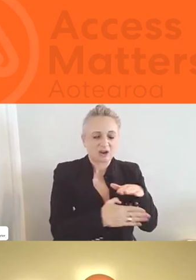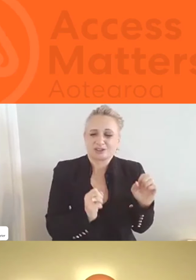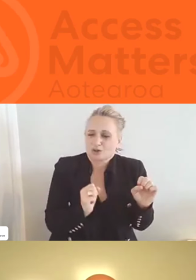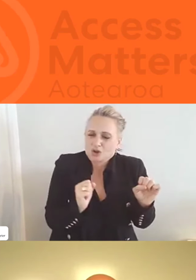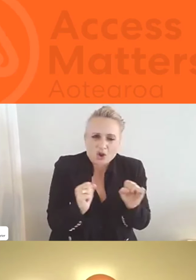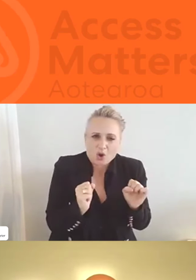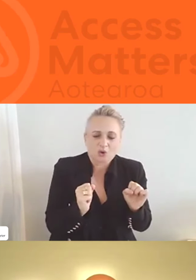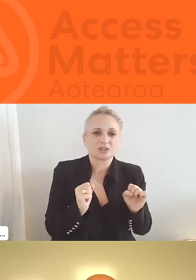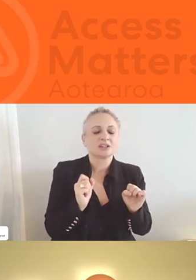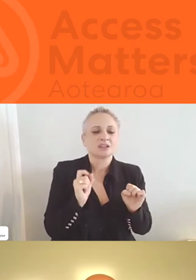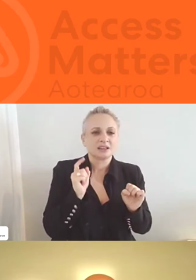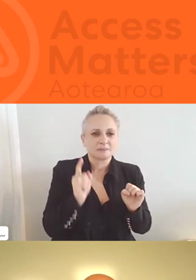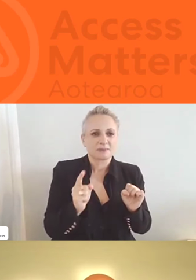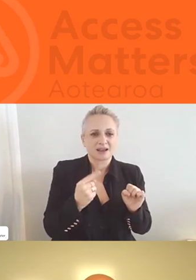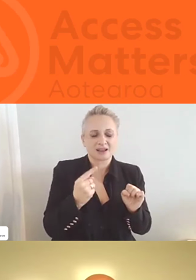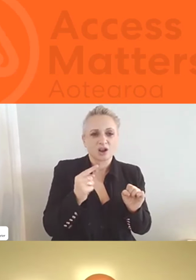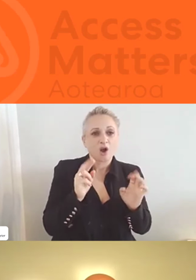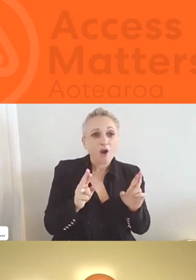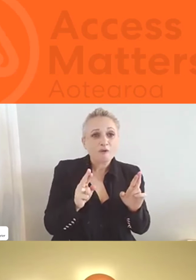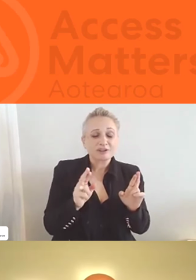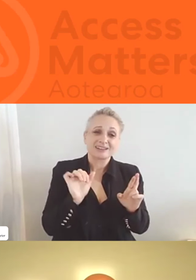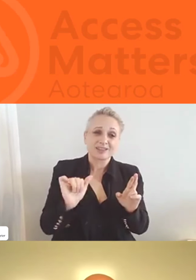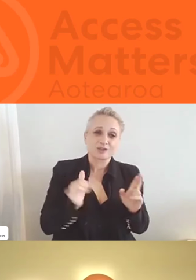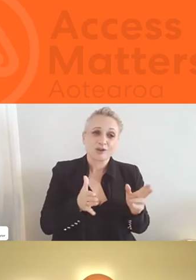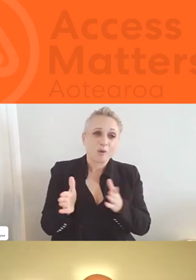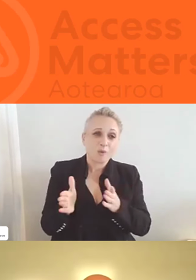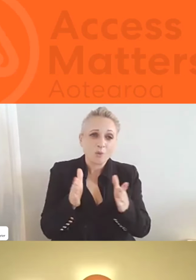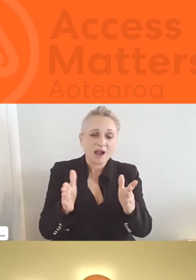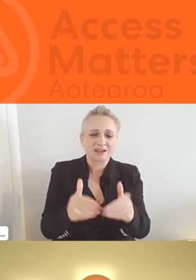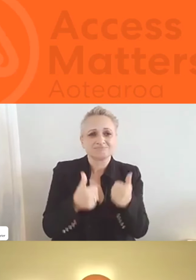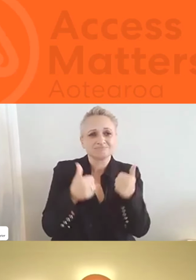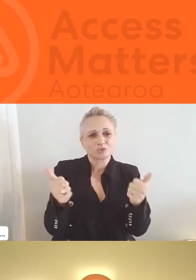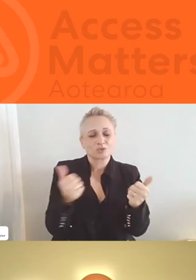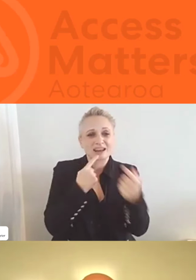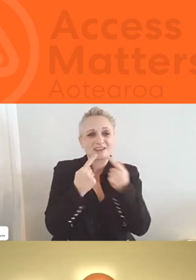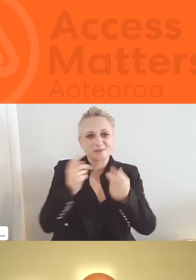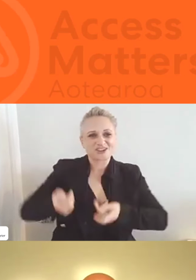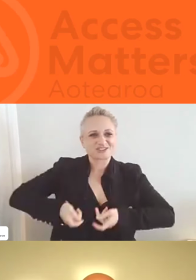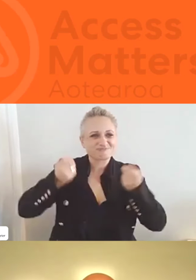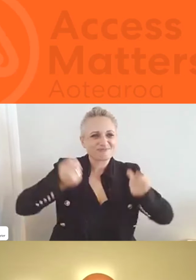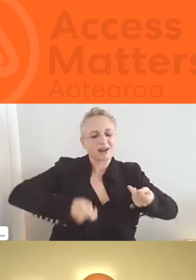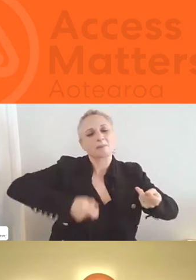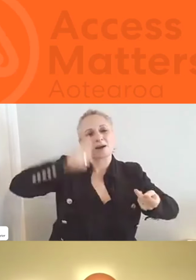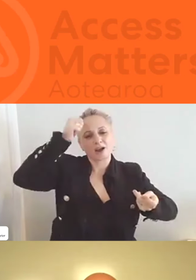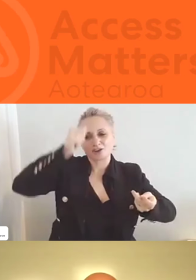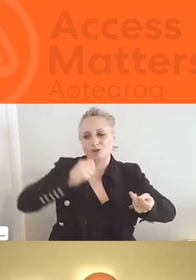the right direction, there's a lot of great stuff been brought up this morning and I'm sure there'll be a lot more to come. Okay Len,